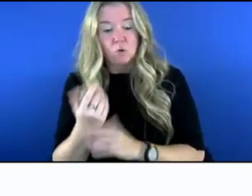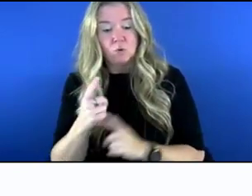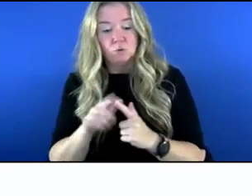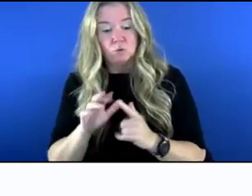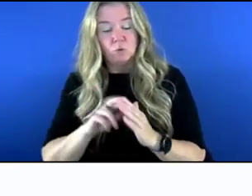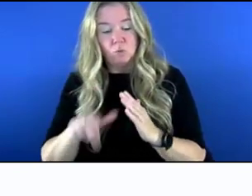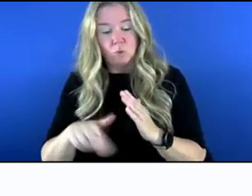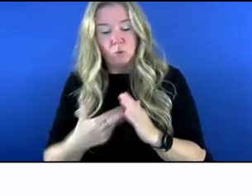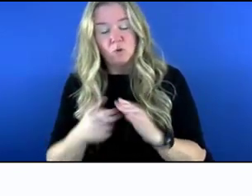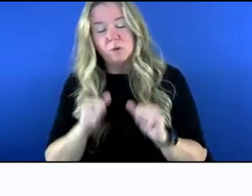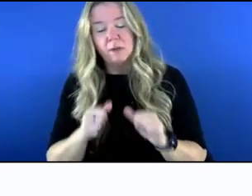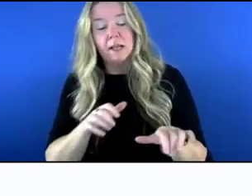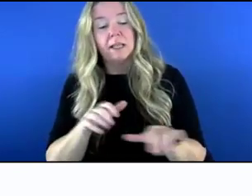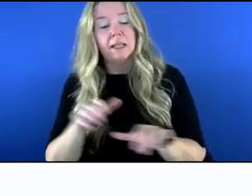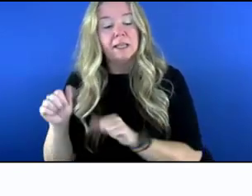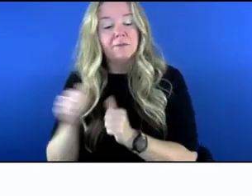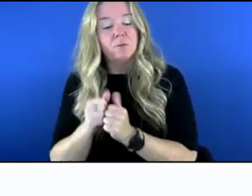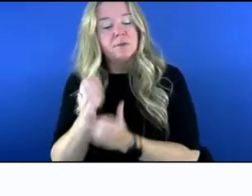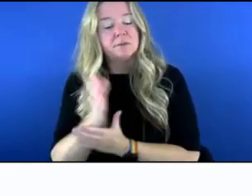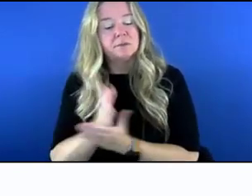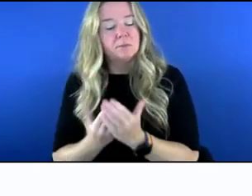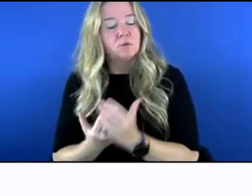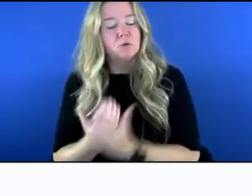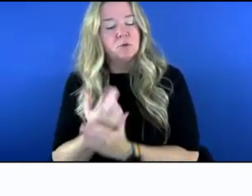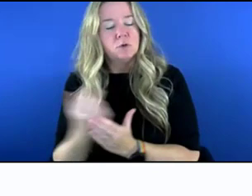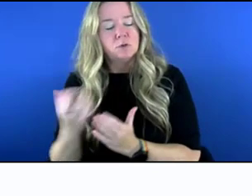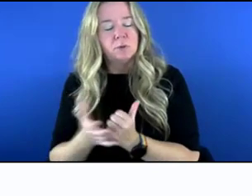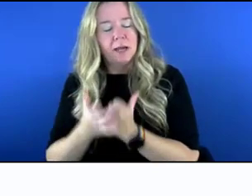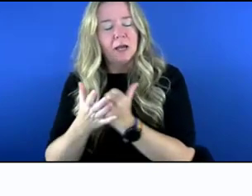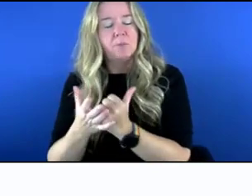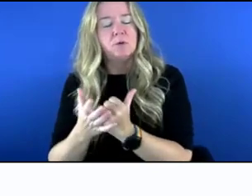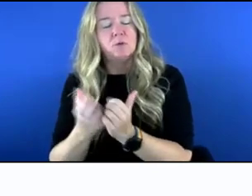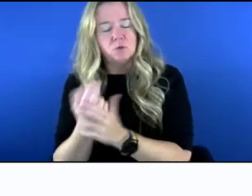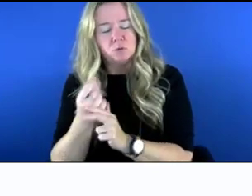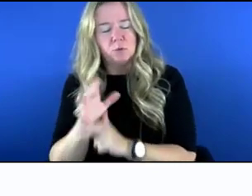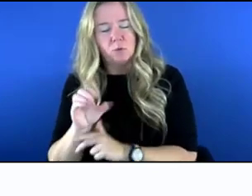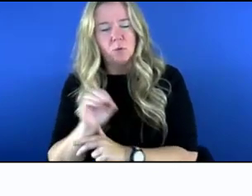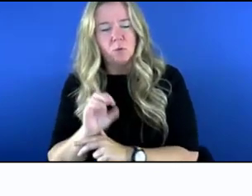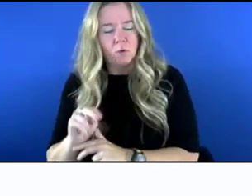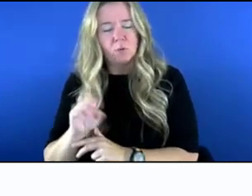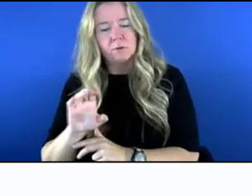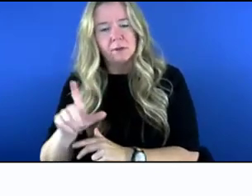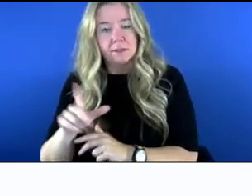that you can walk away with some resources that will help you and you can use with your own caseload. So we'll start with